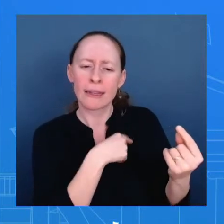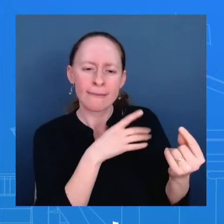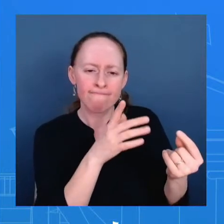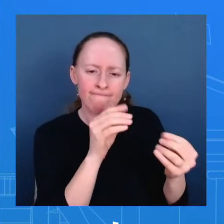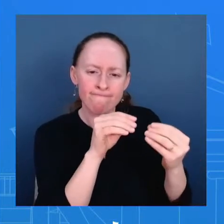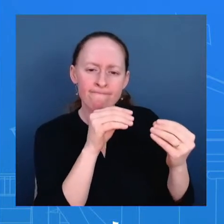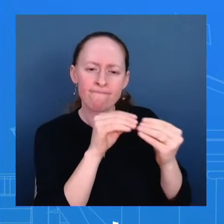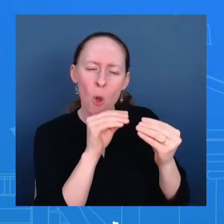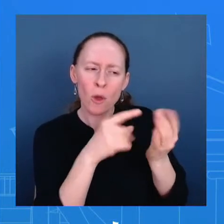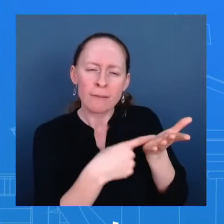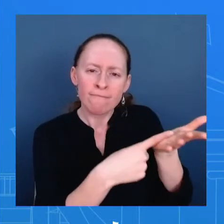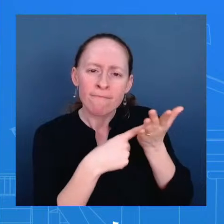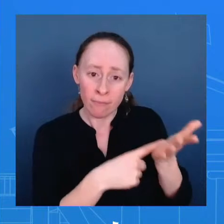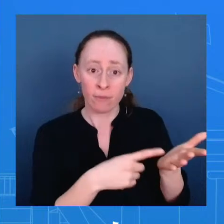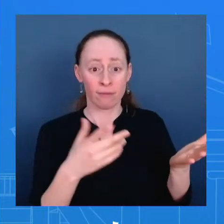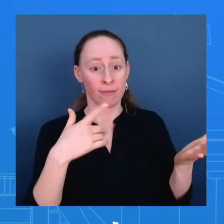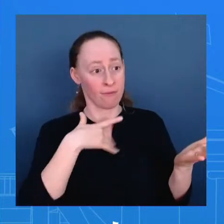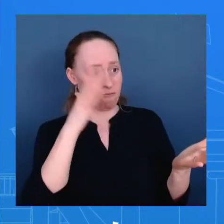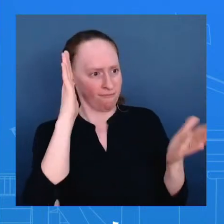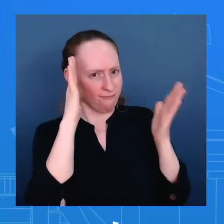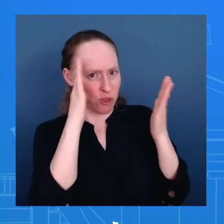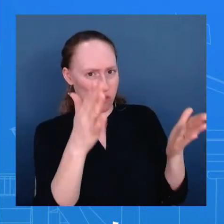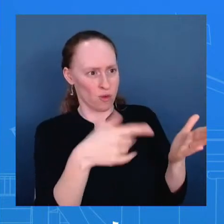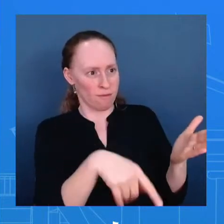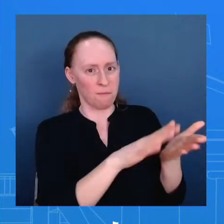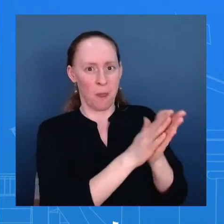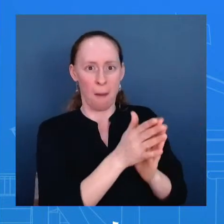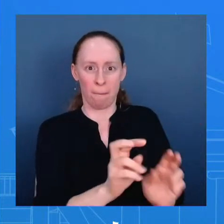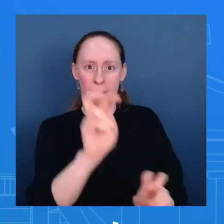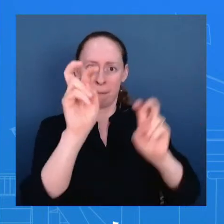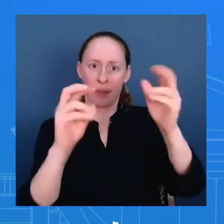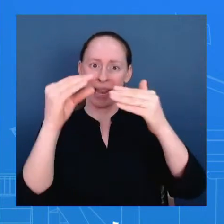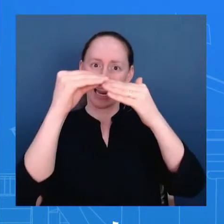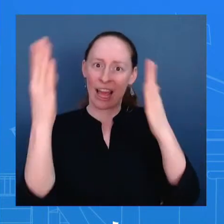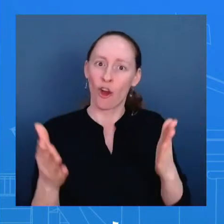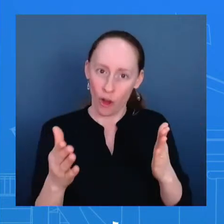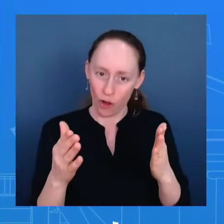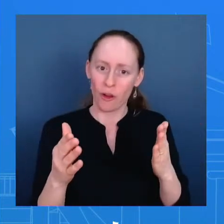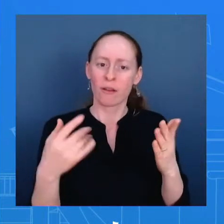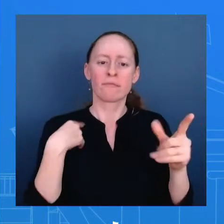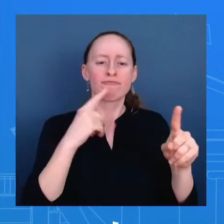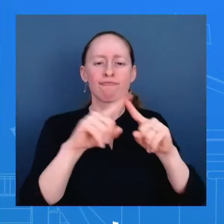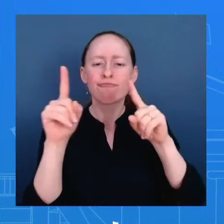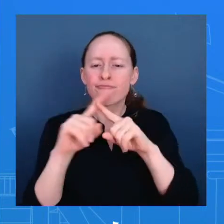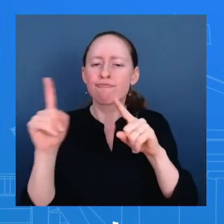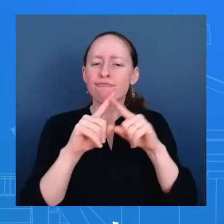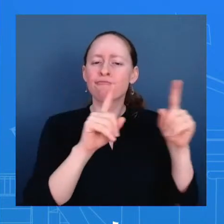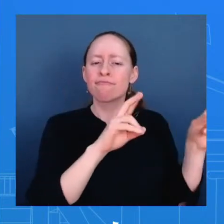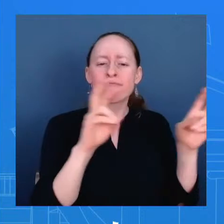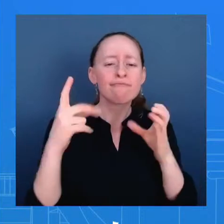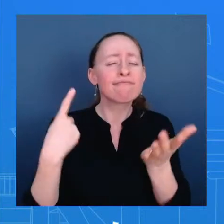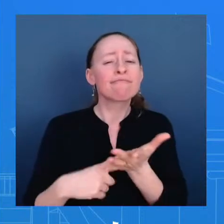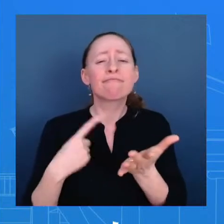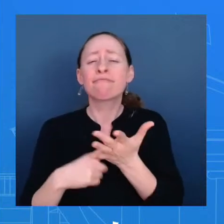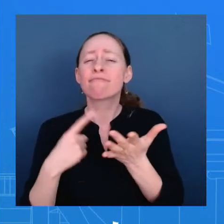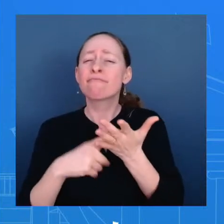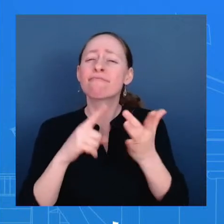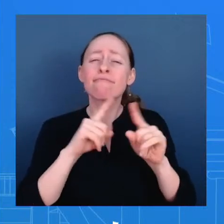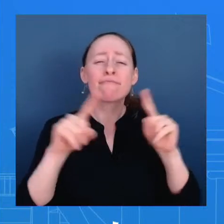So, we sat there. We talked about everything. I mean, we -- we talked about the status of the world. Certainly, many of them wanted to talk about the Middle East and -- and war.